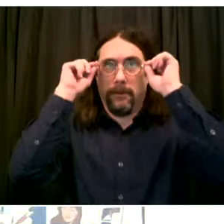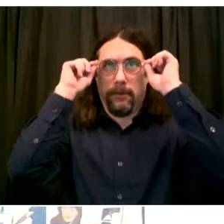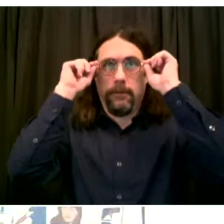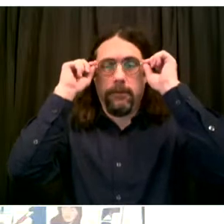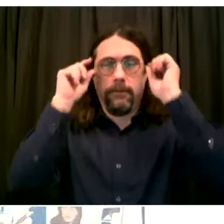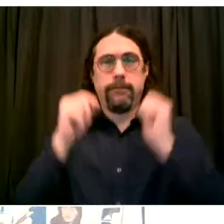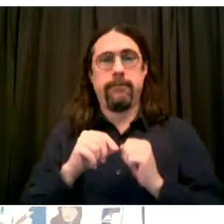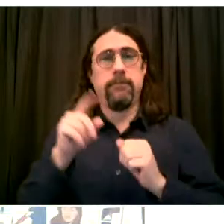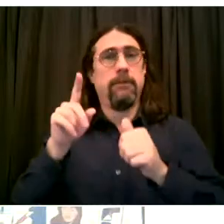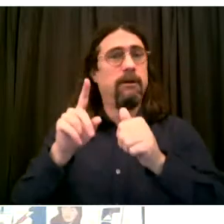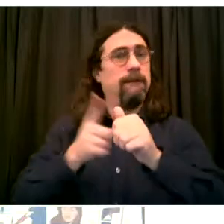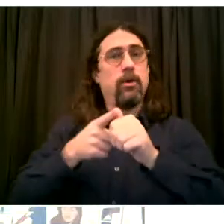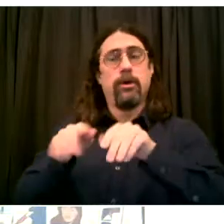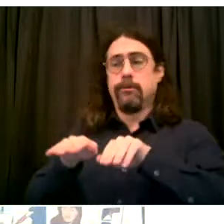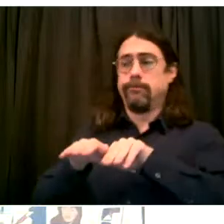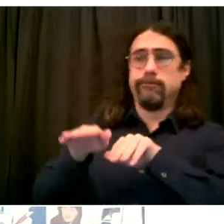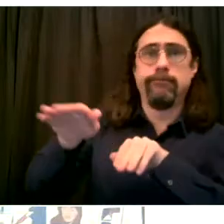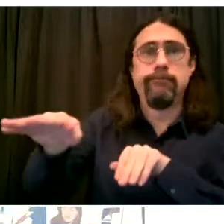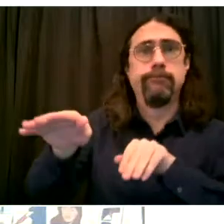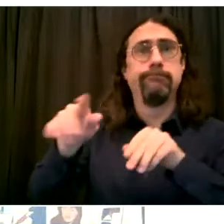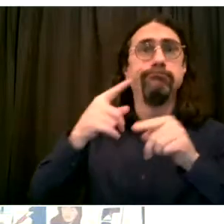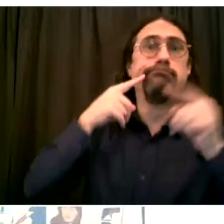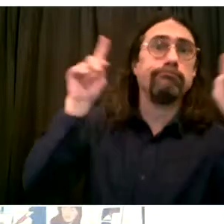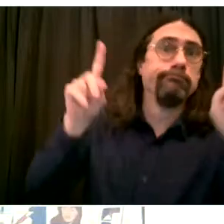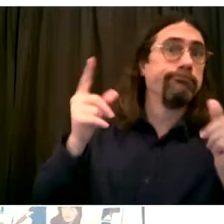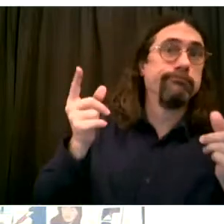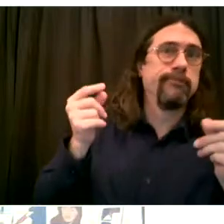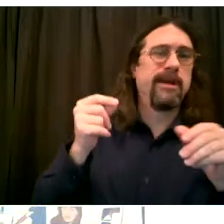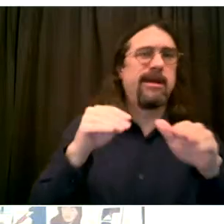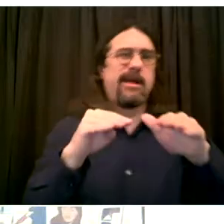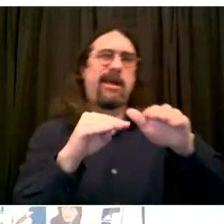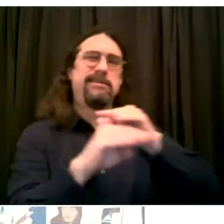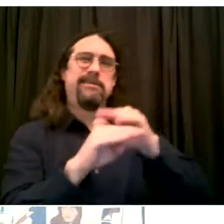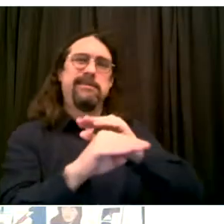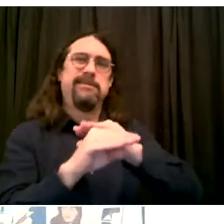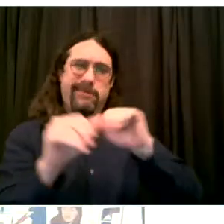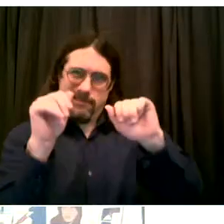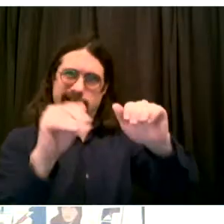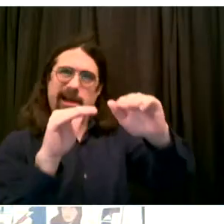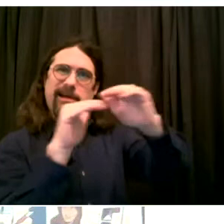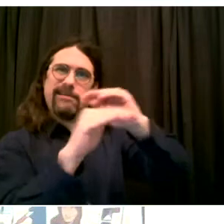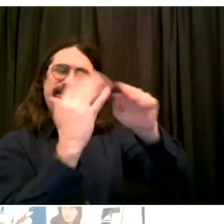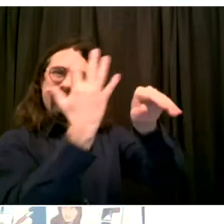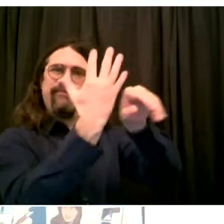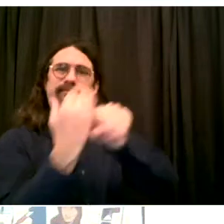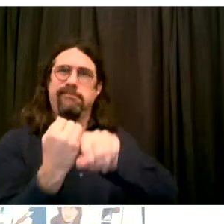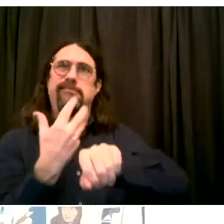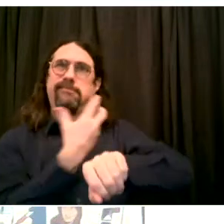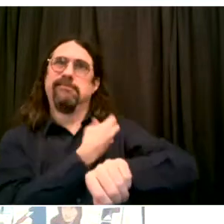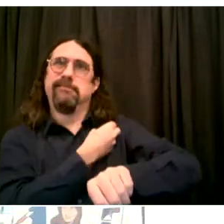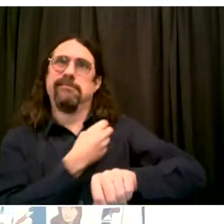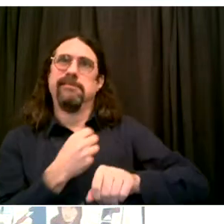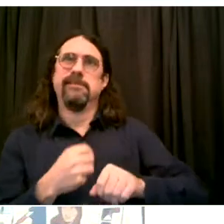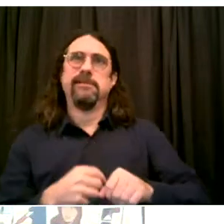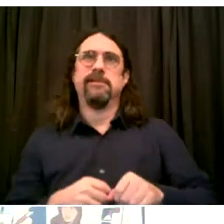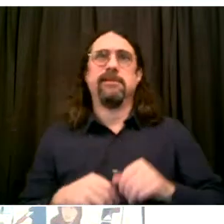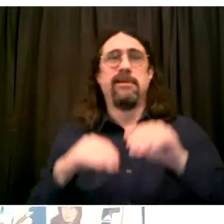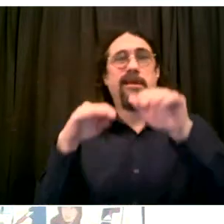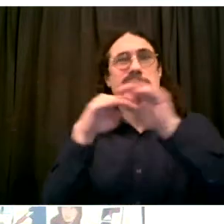EACCSS IS THE E FIRST STEP, PUTTING OUR SITES IN PLACES WHERE WE KNOW